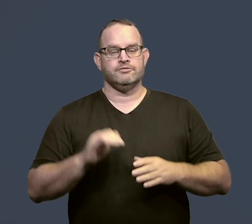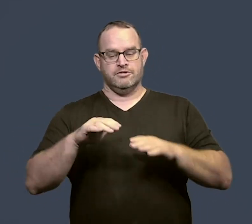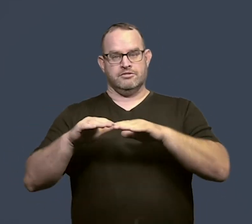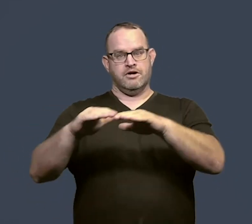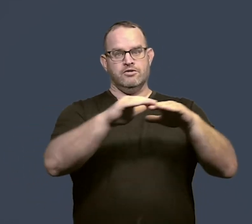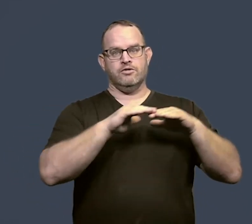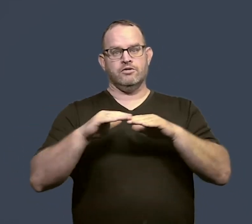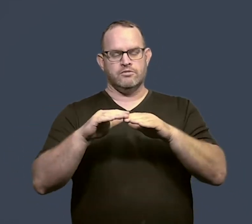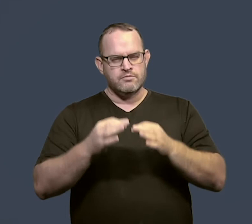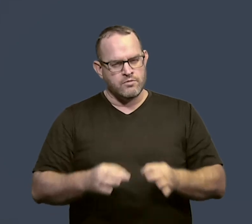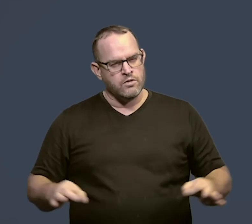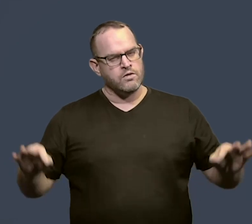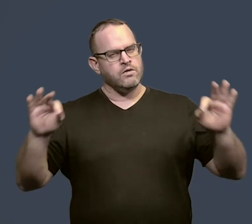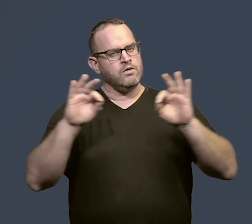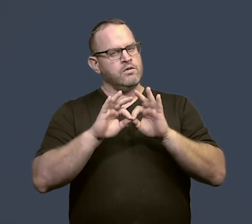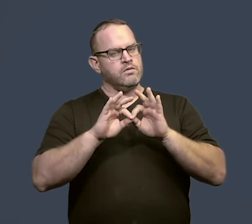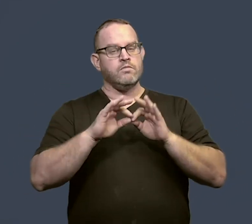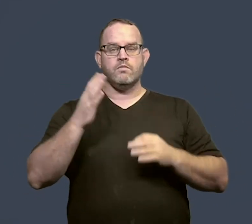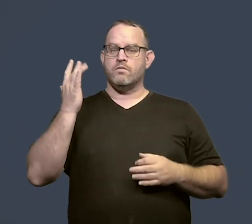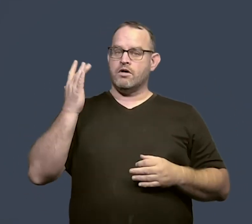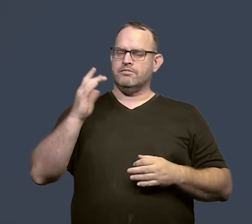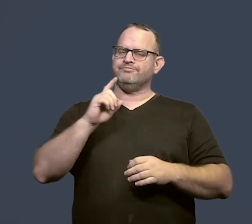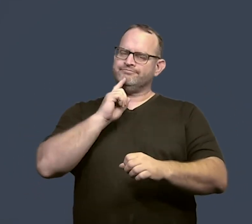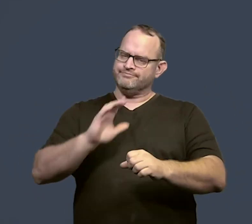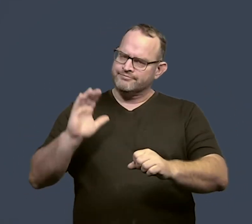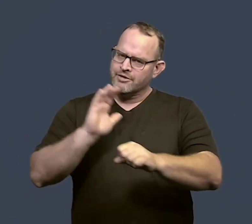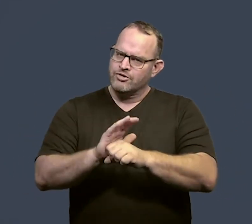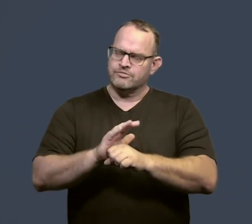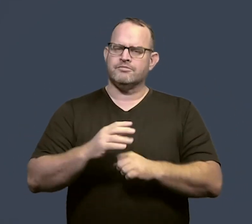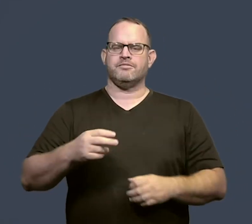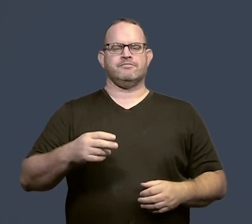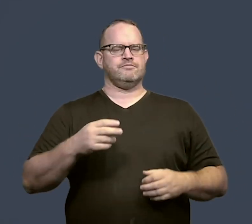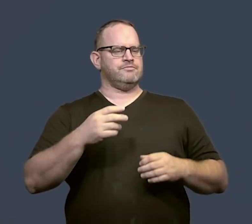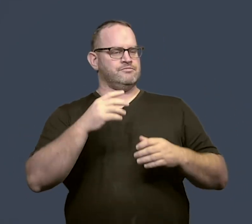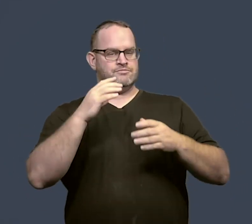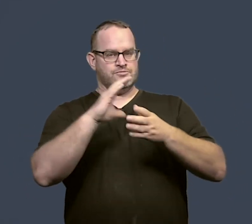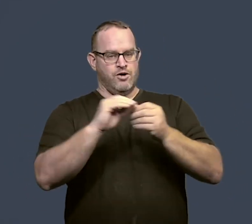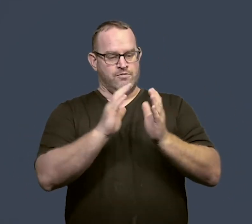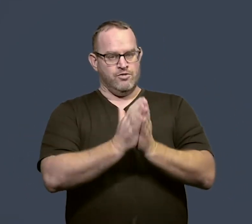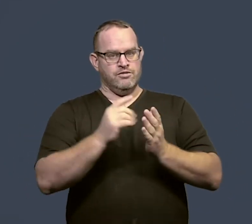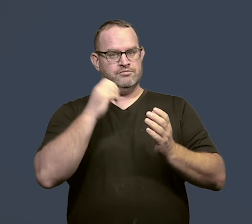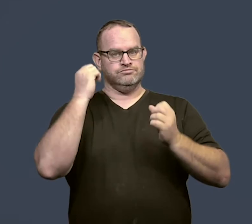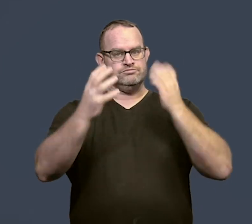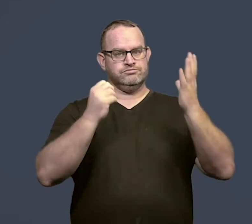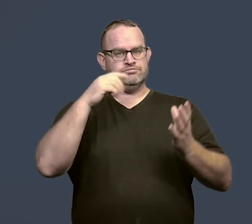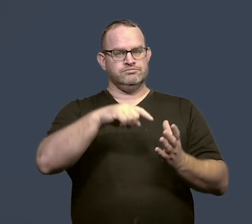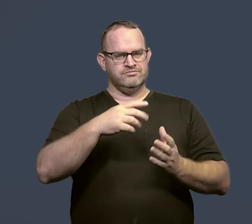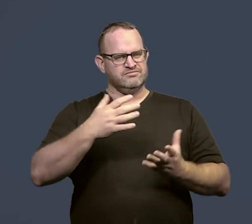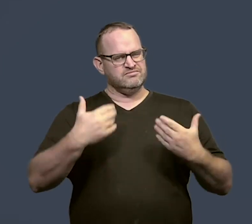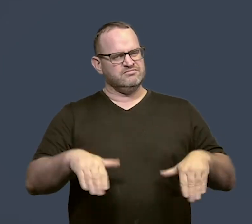The minimum standards are crucial to ensuring deaf children receive high-quality sign language storybooks.